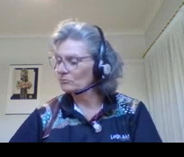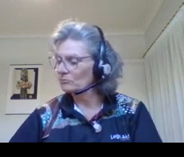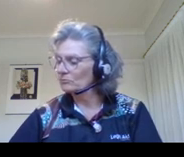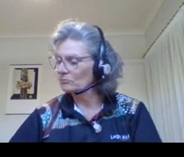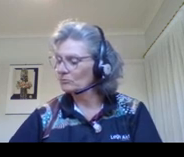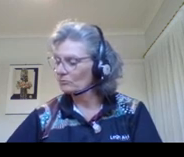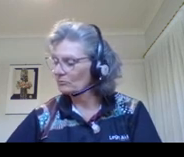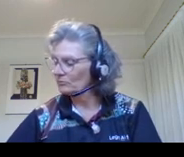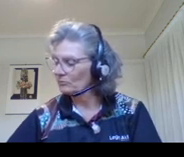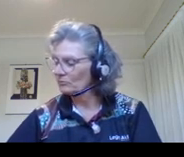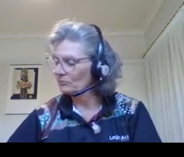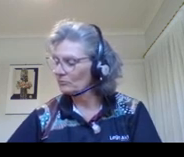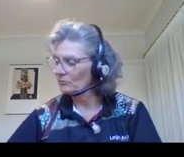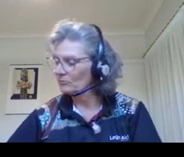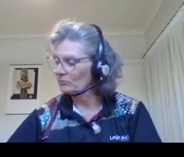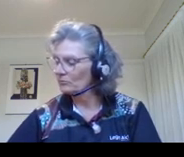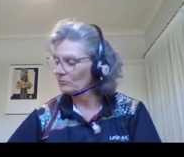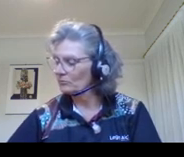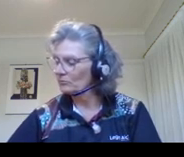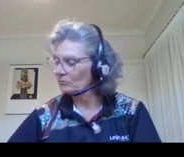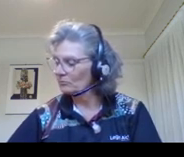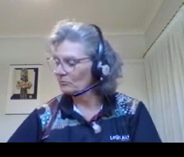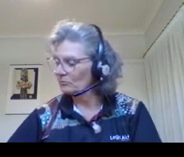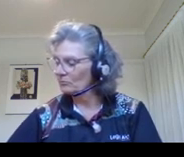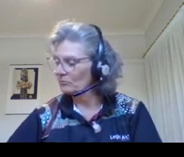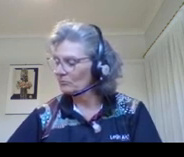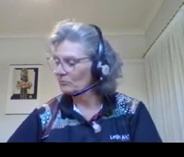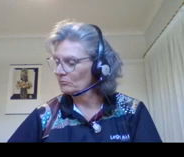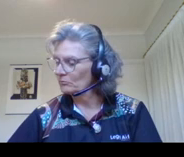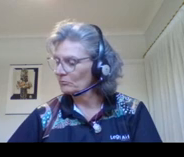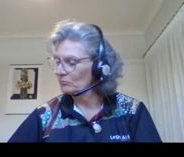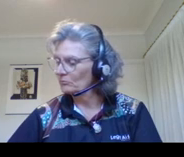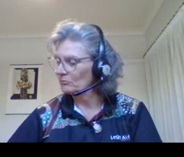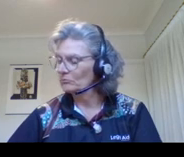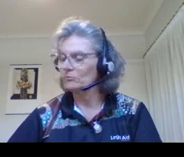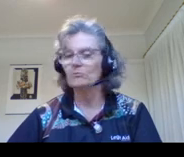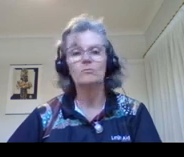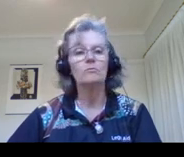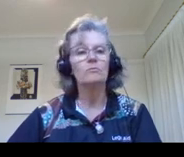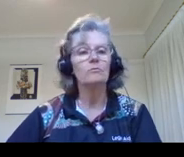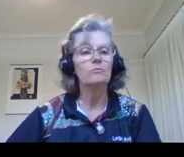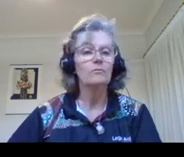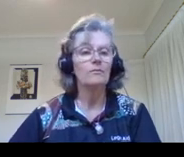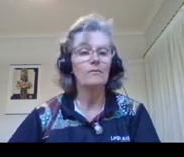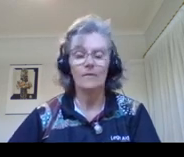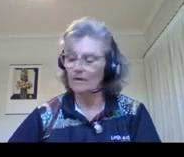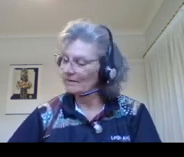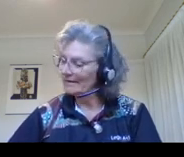more often the law can get involved or there's legal options available for people where the